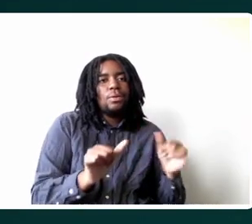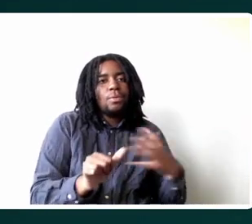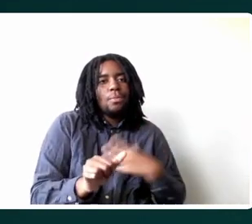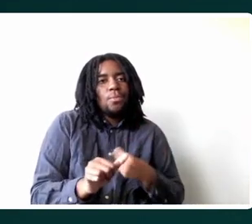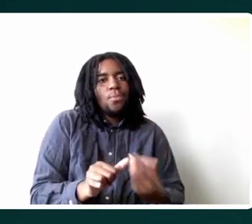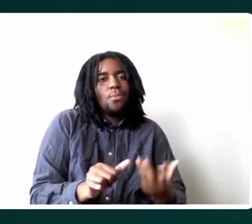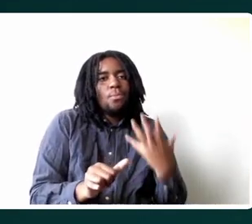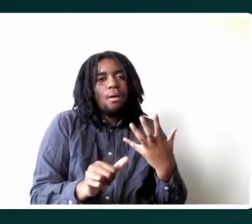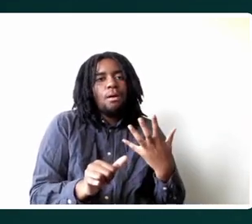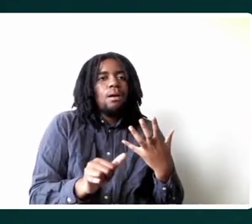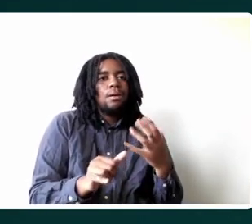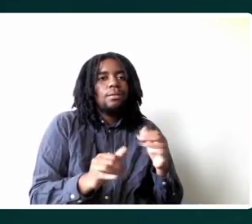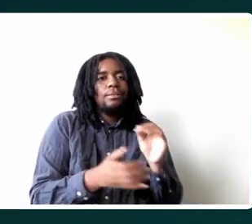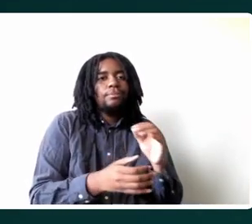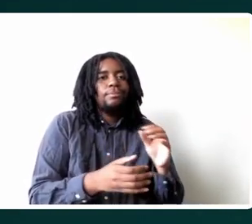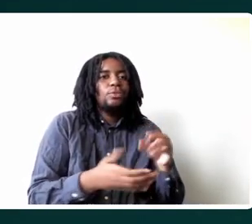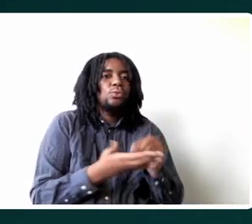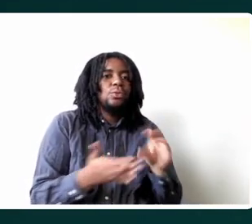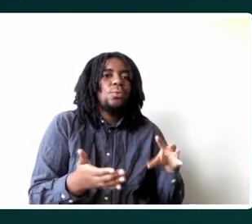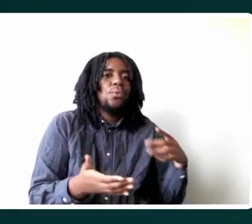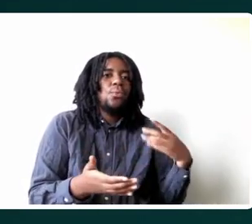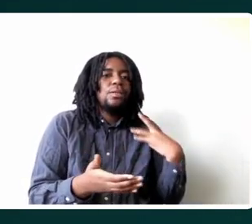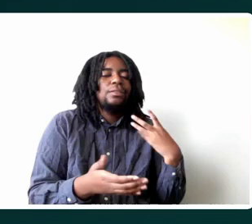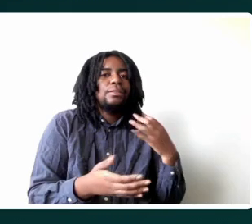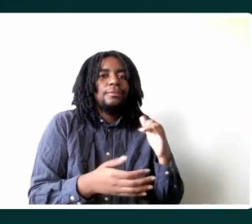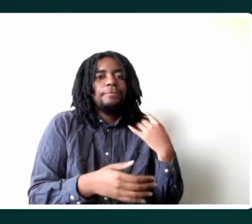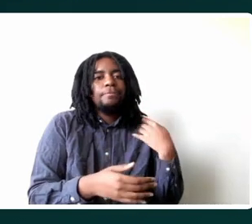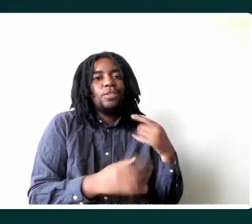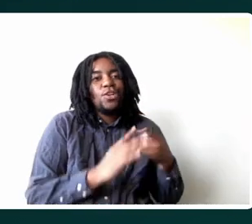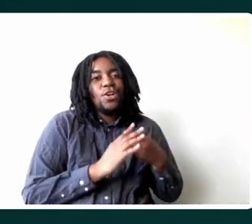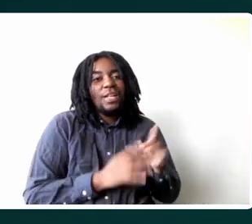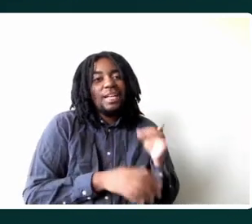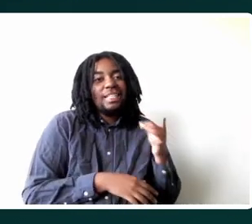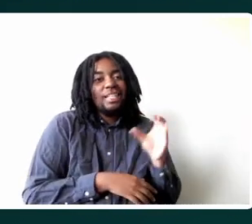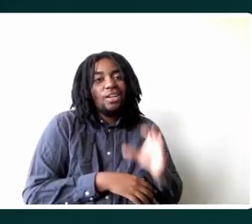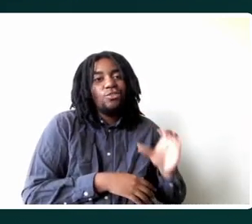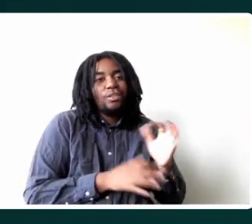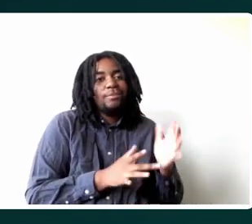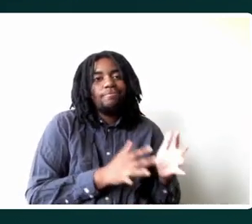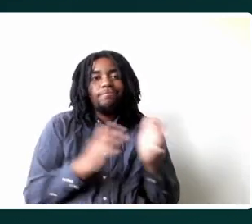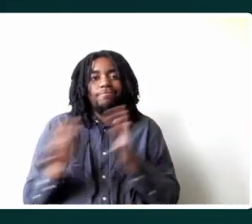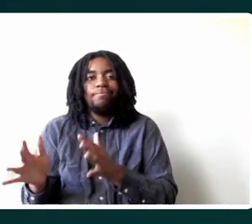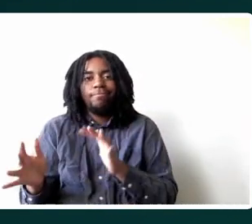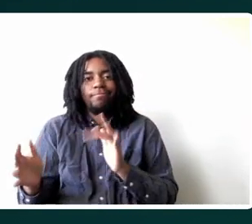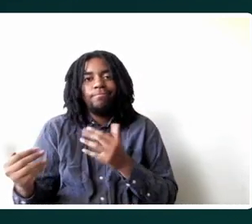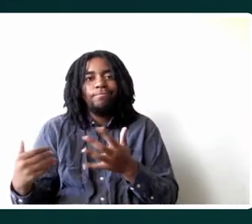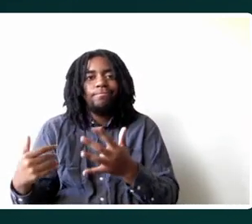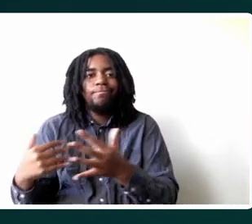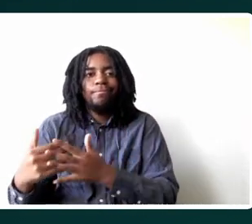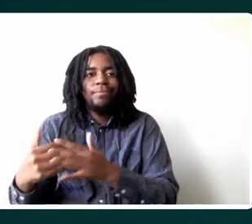the 1800s. It wasn't until the 1860s that there was a parallel for African American students.